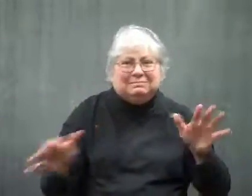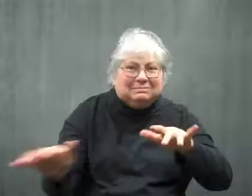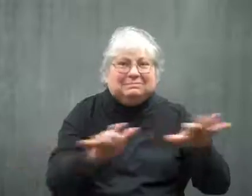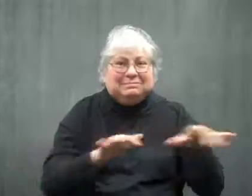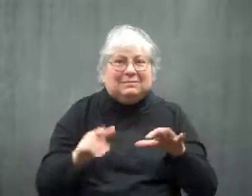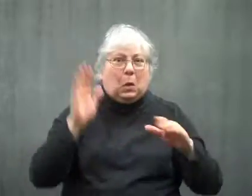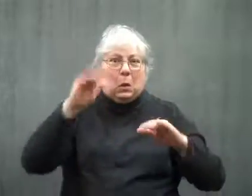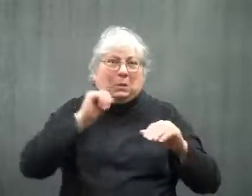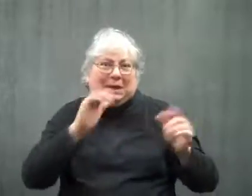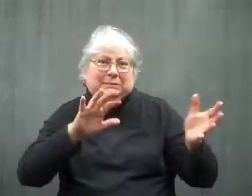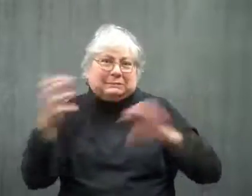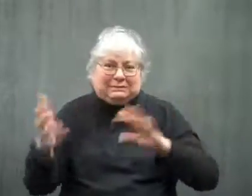and he hopes things don't go off track.